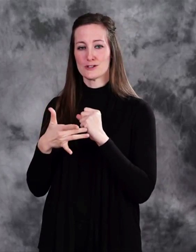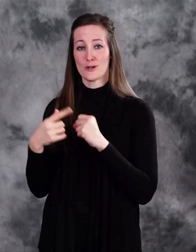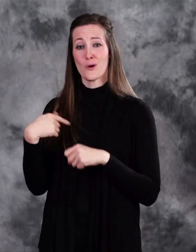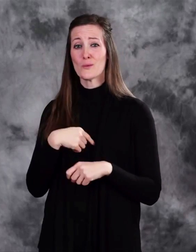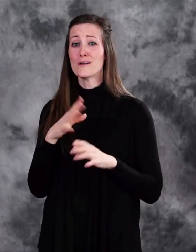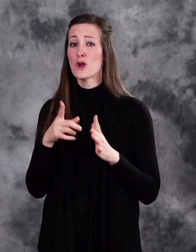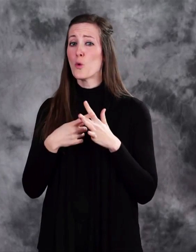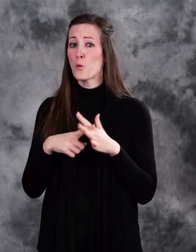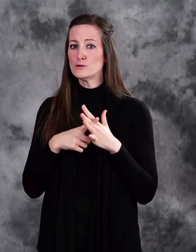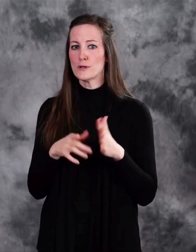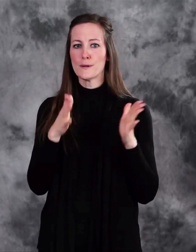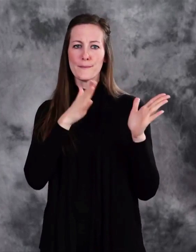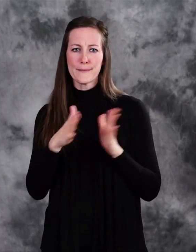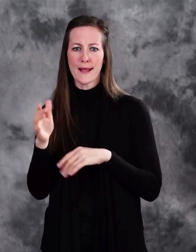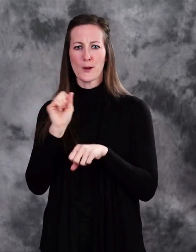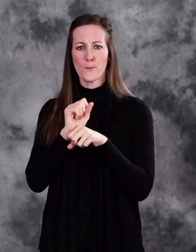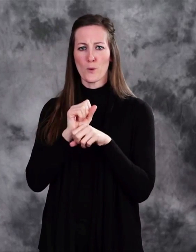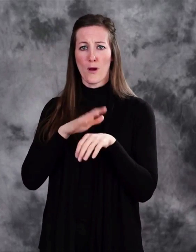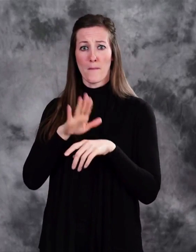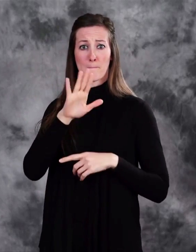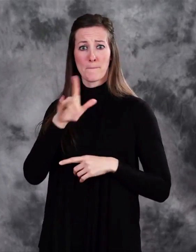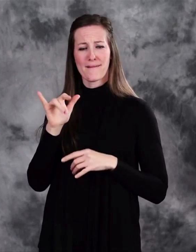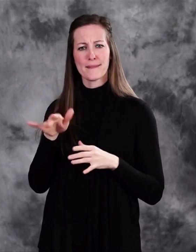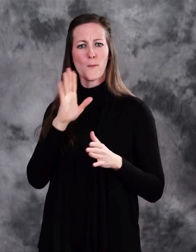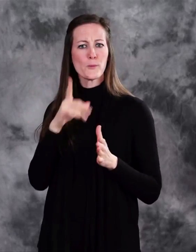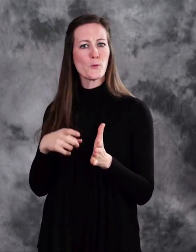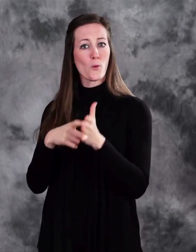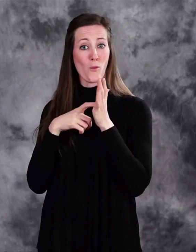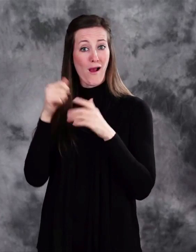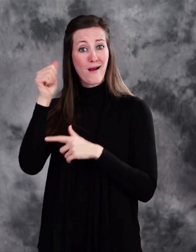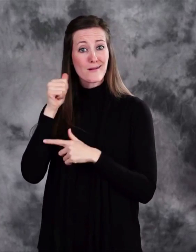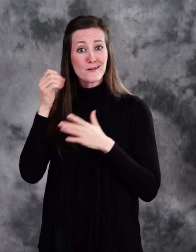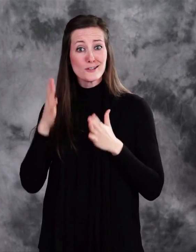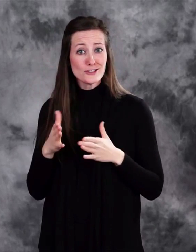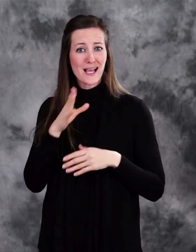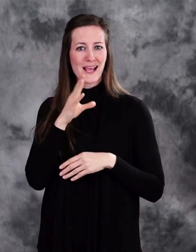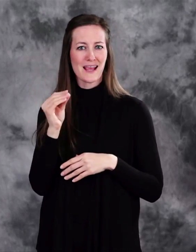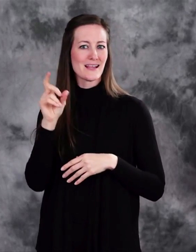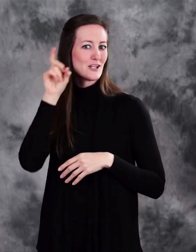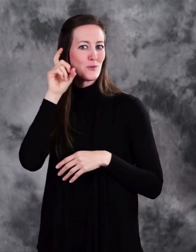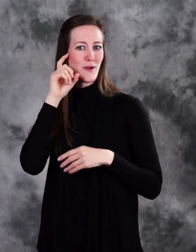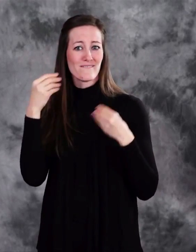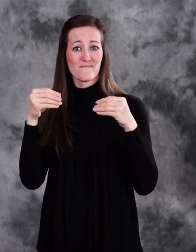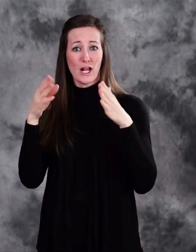we had originally planned to work on a bill to require audiologists and hearing aid dispensers